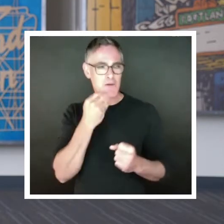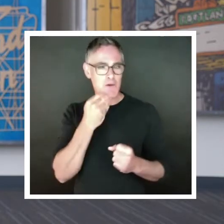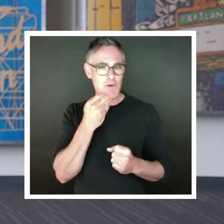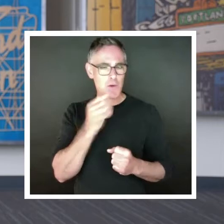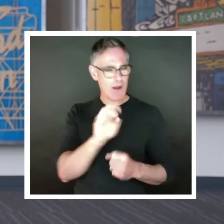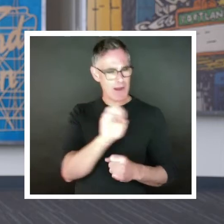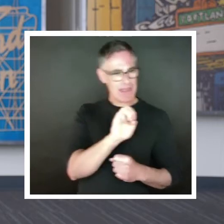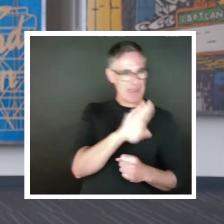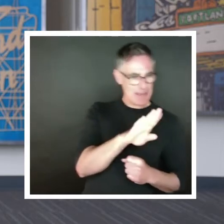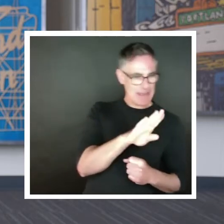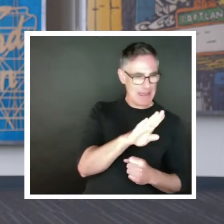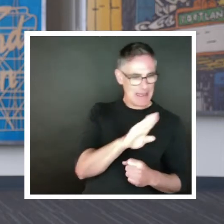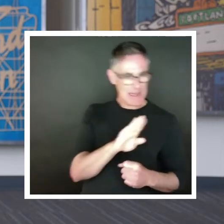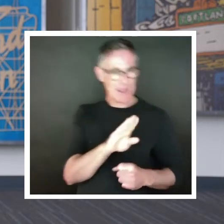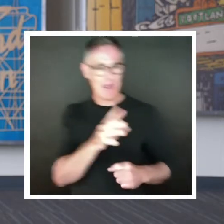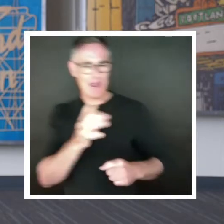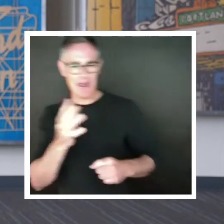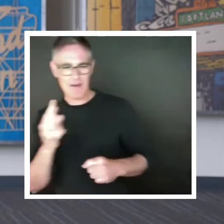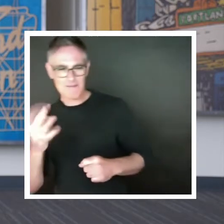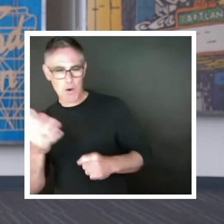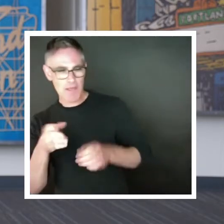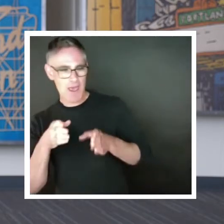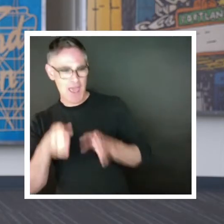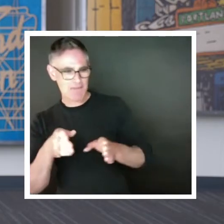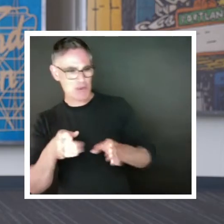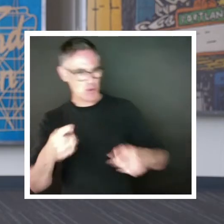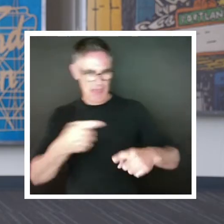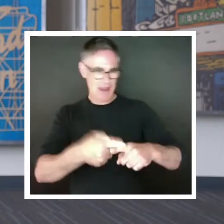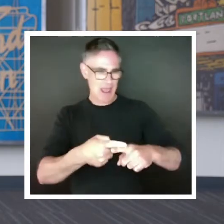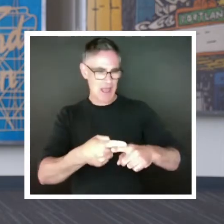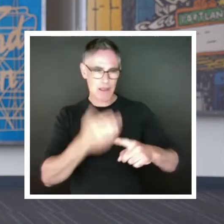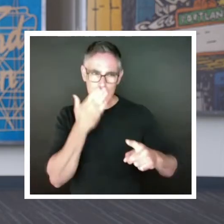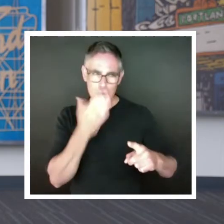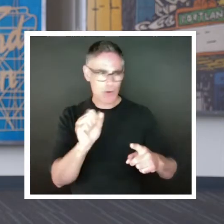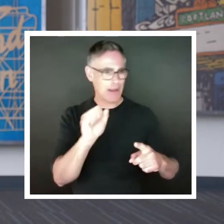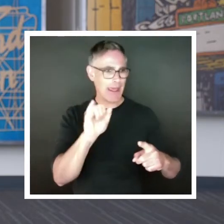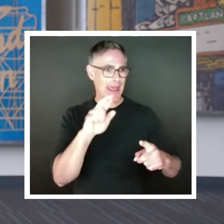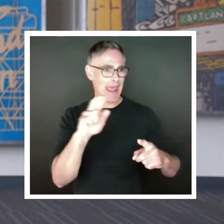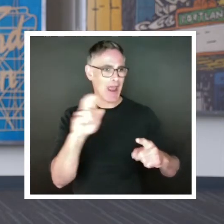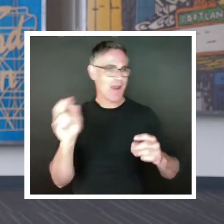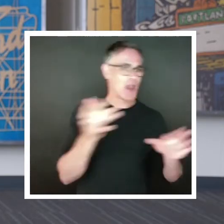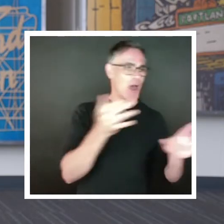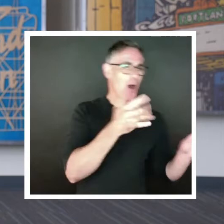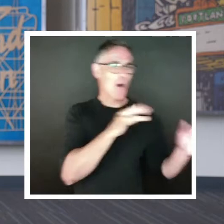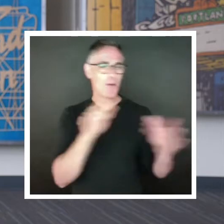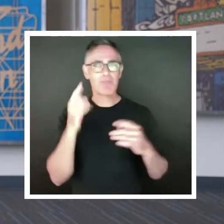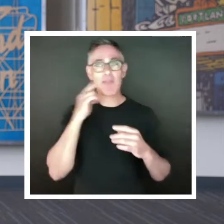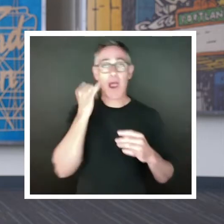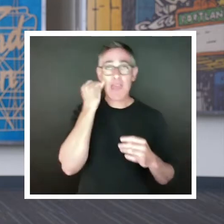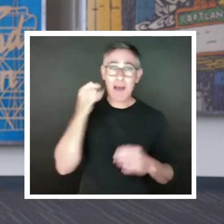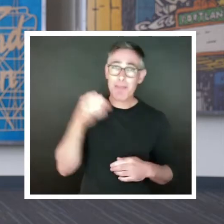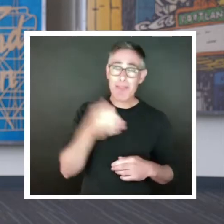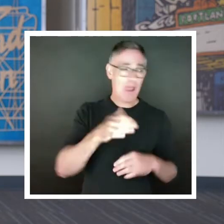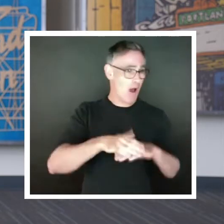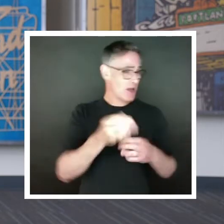And there's this really great airflow. I just thought if I was on campus all the time, I would get all the work done, right? That's a bulletproof plan.